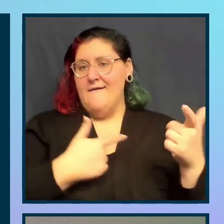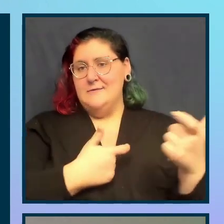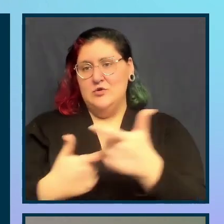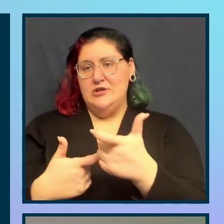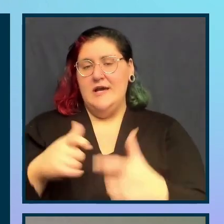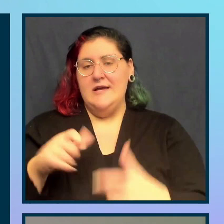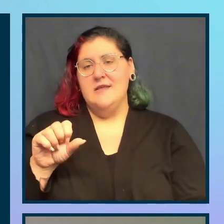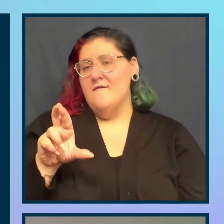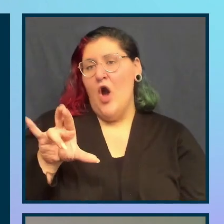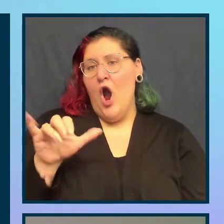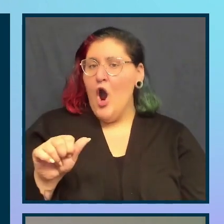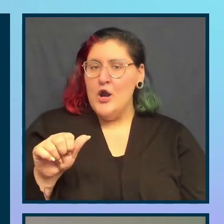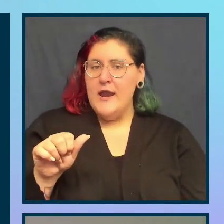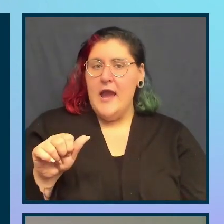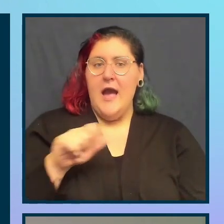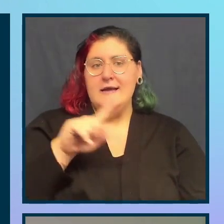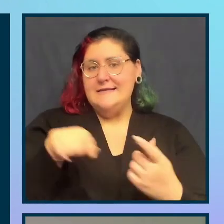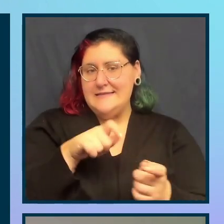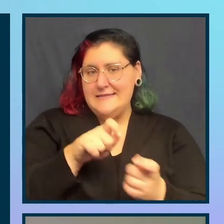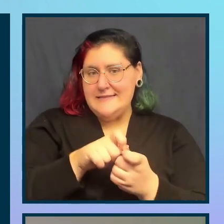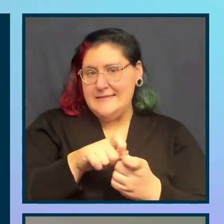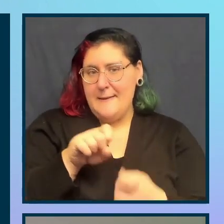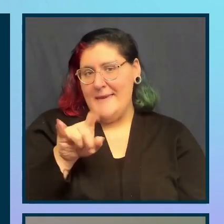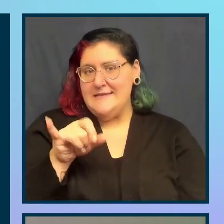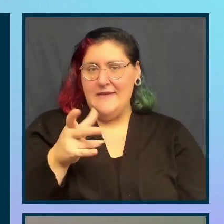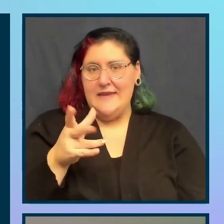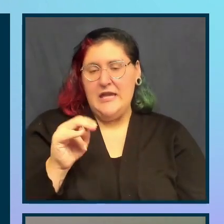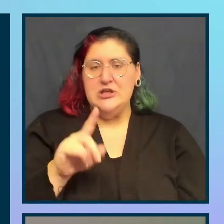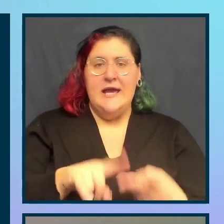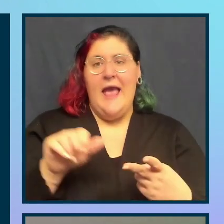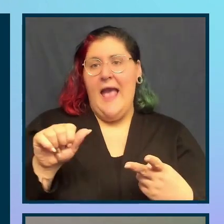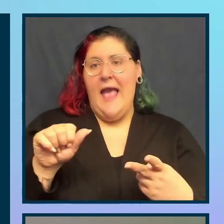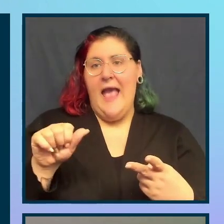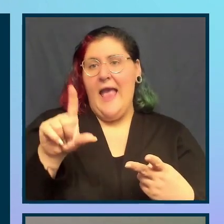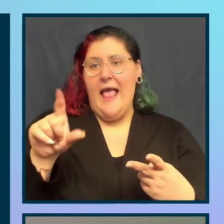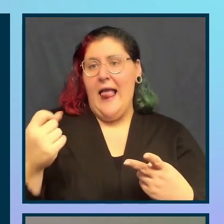the A11y project resources page, and the inclusive components website,